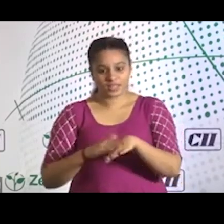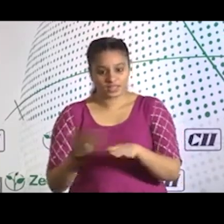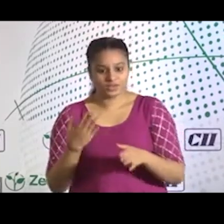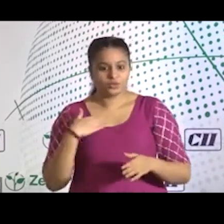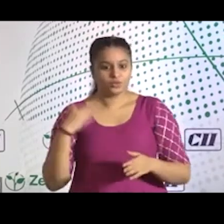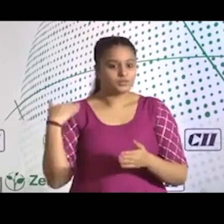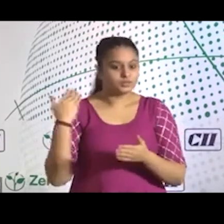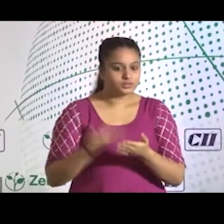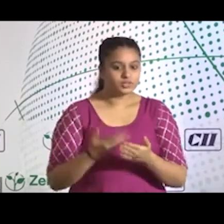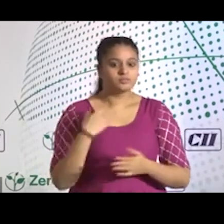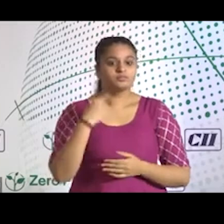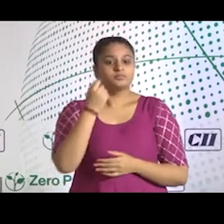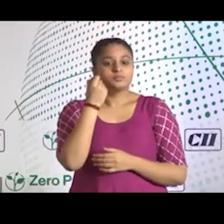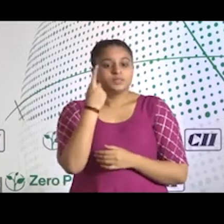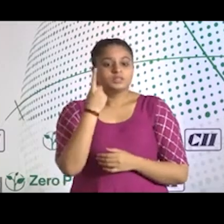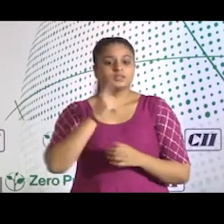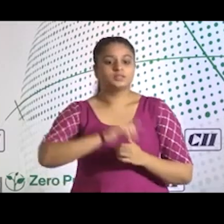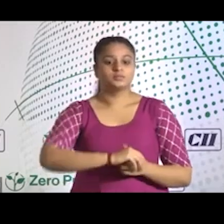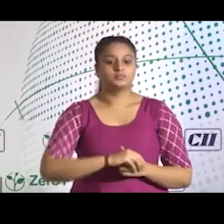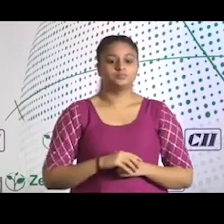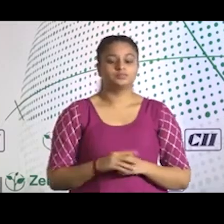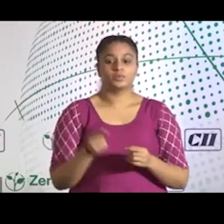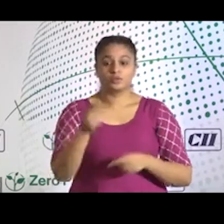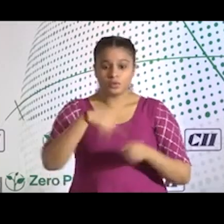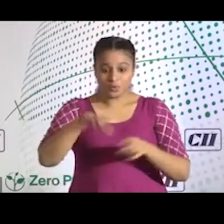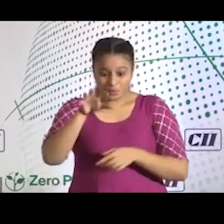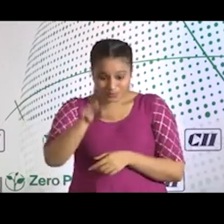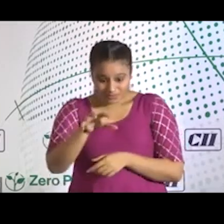is that when a sector is in its early stages,